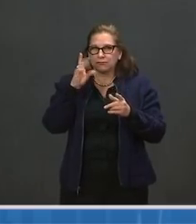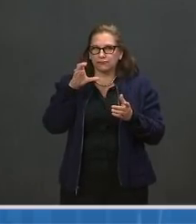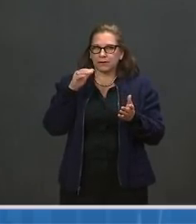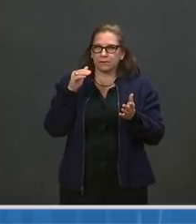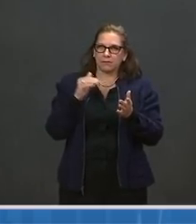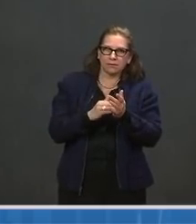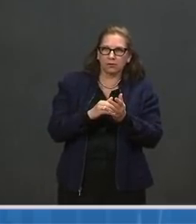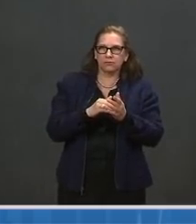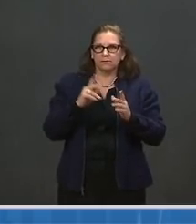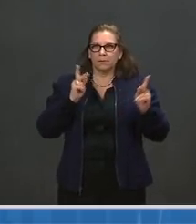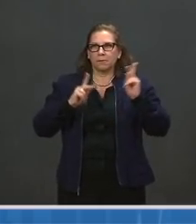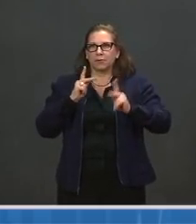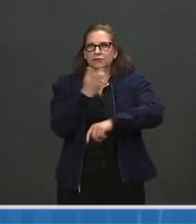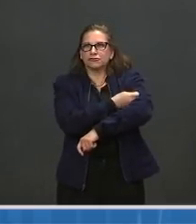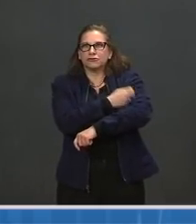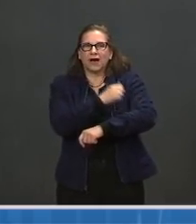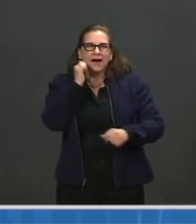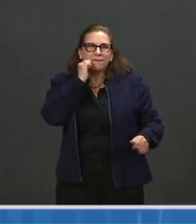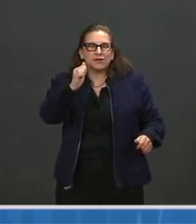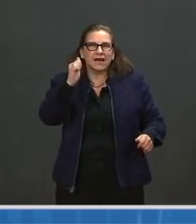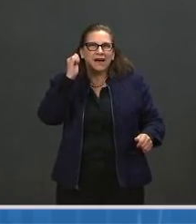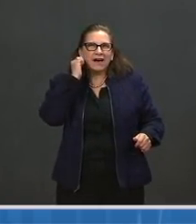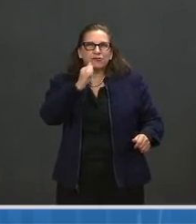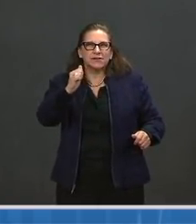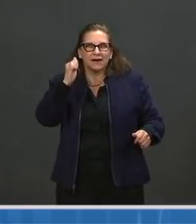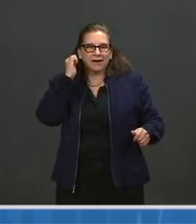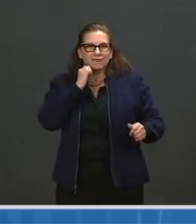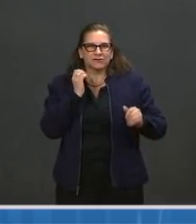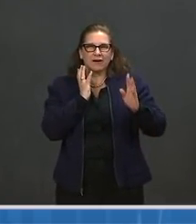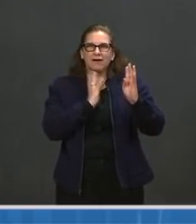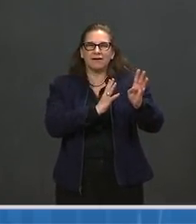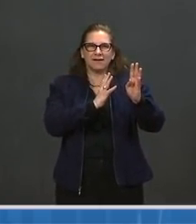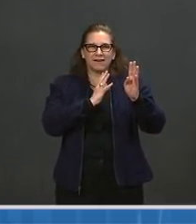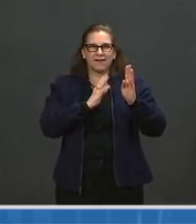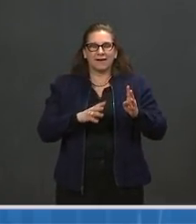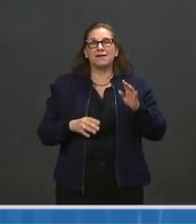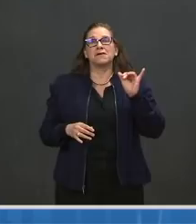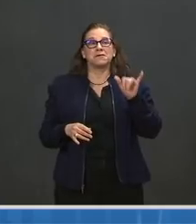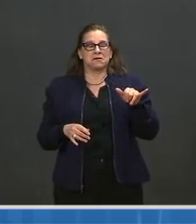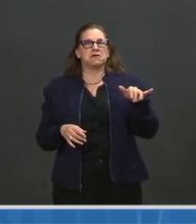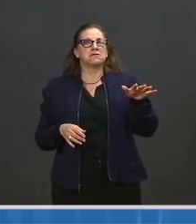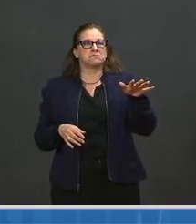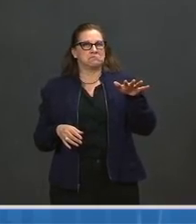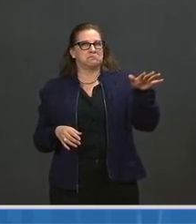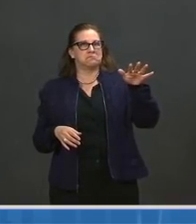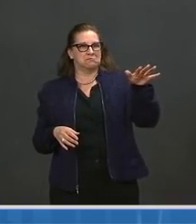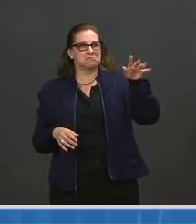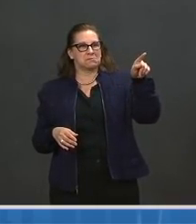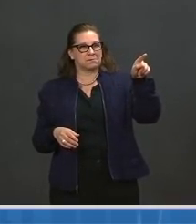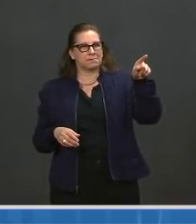All of the sites are in areas defined by the CDC as having a high social vulnerability rating.